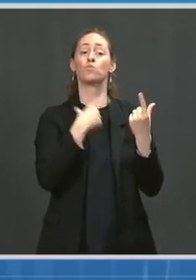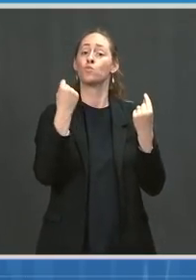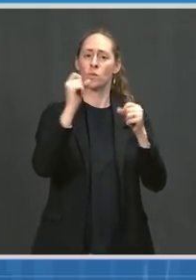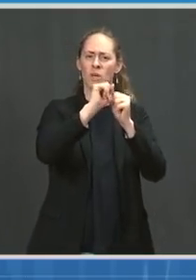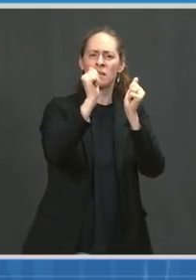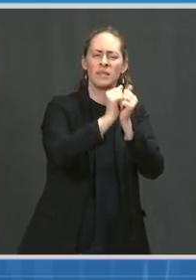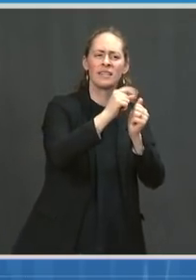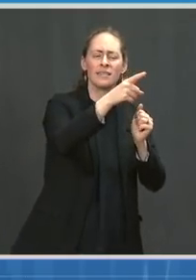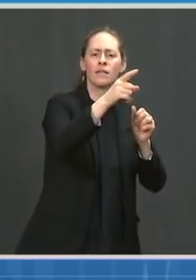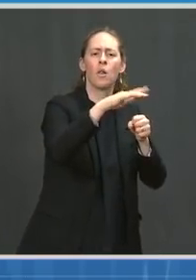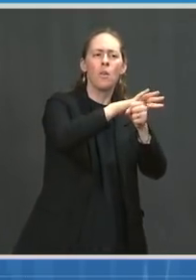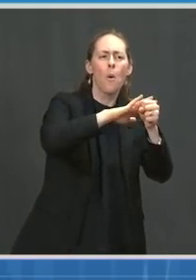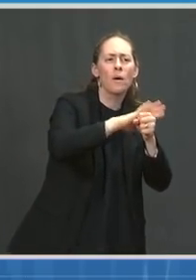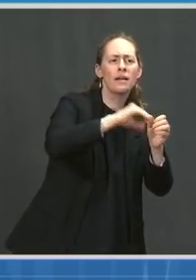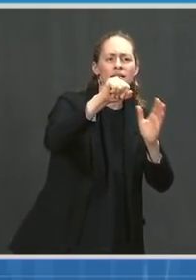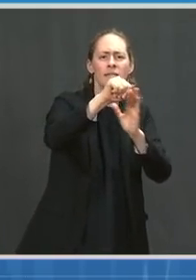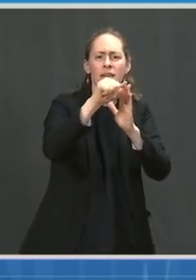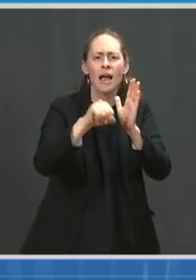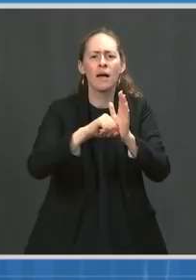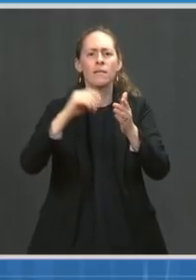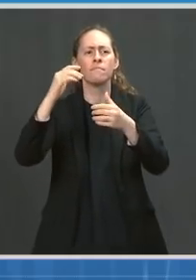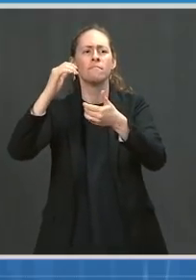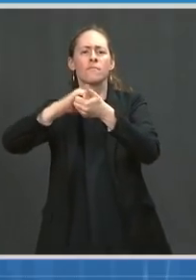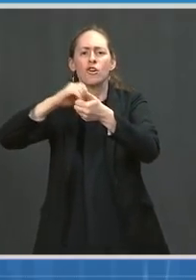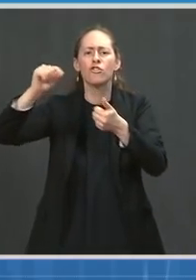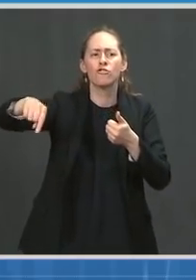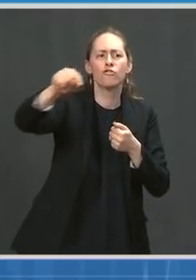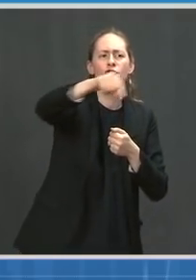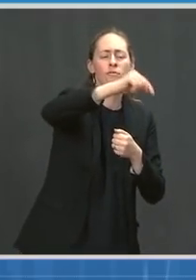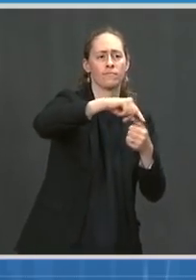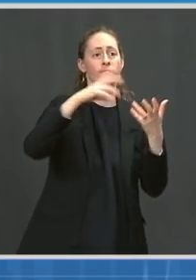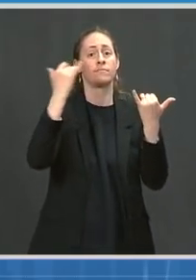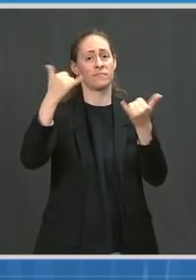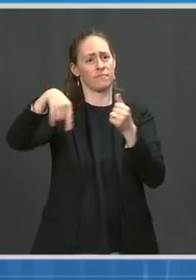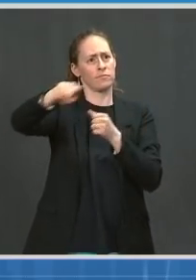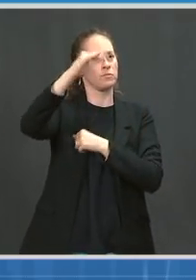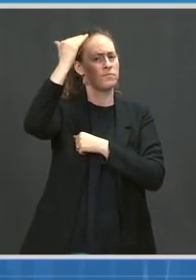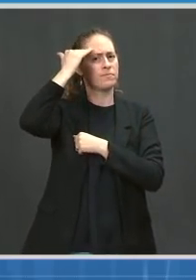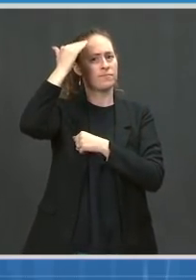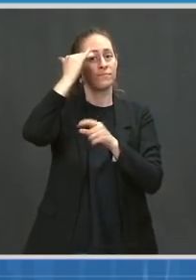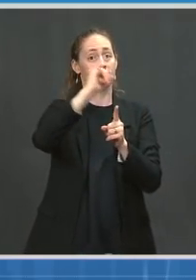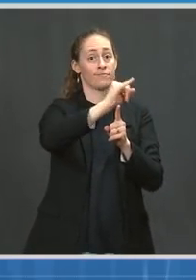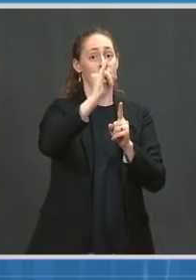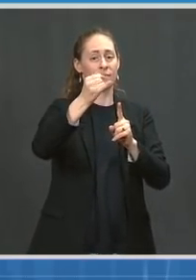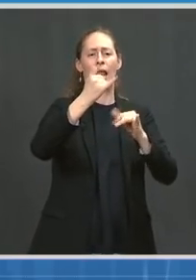for a J&J vaccine quickly rescheduled for a Pfizer or Moderna vaccine.